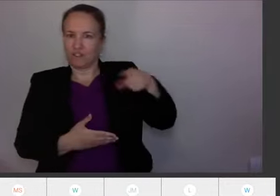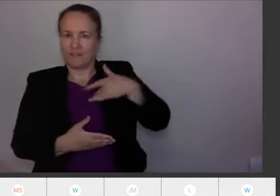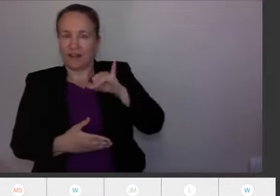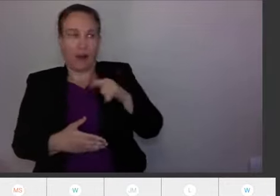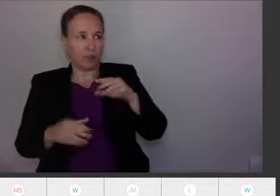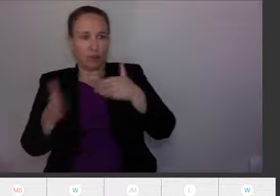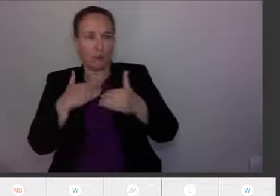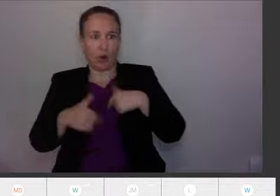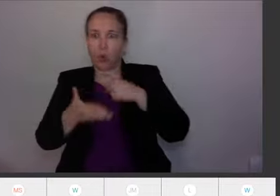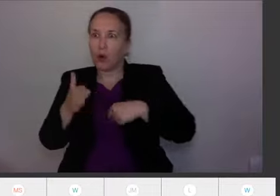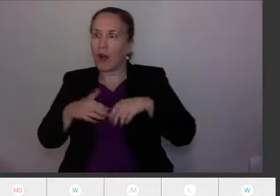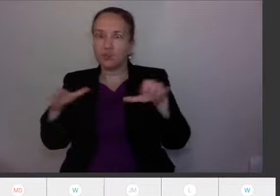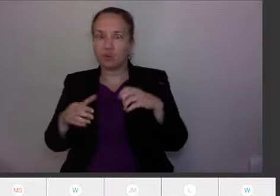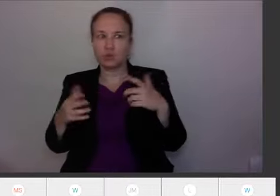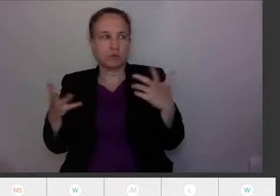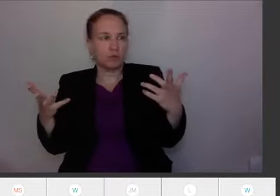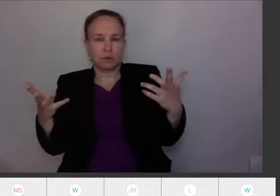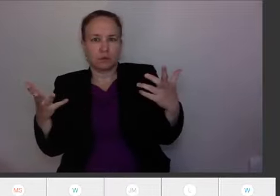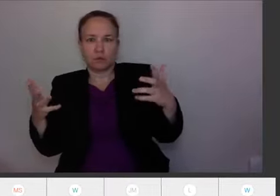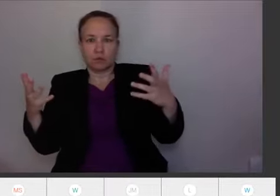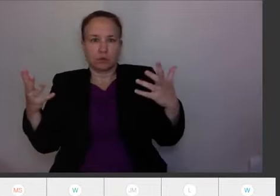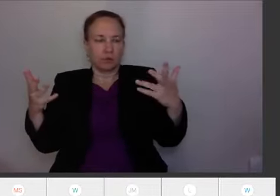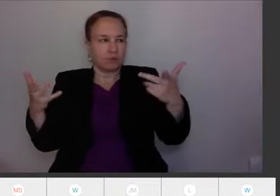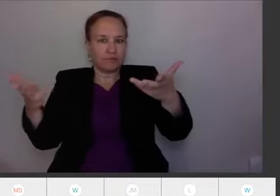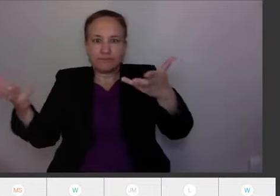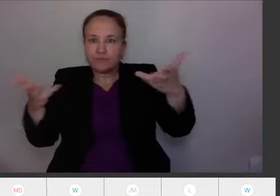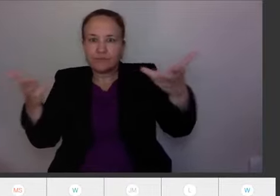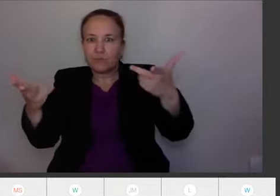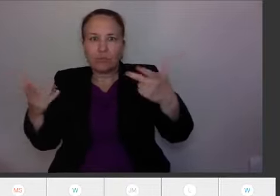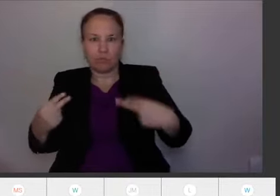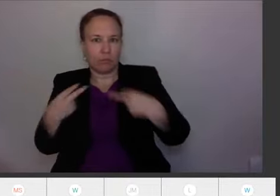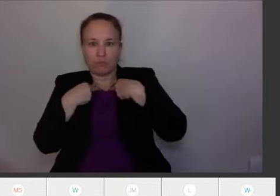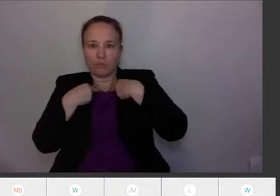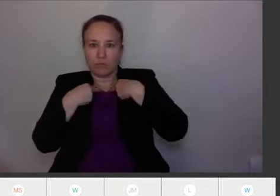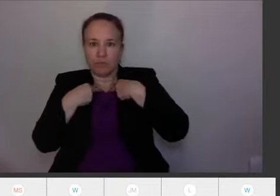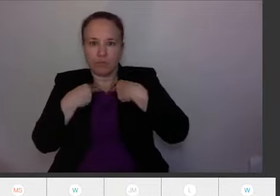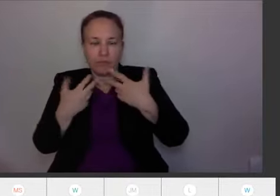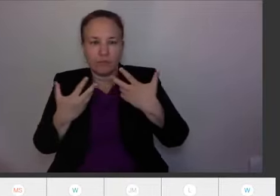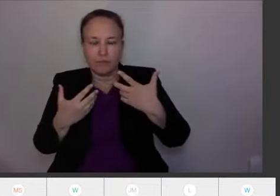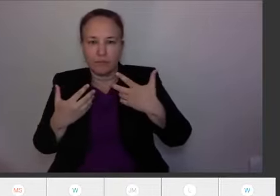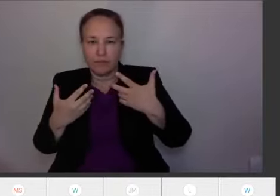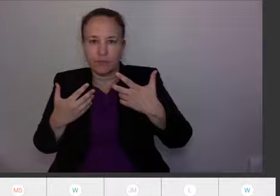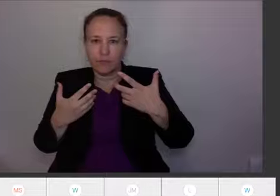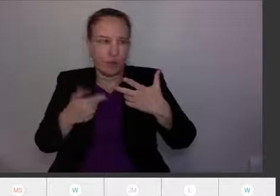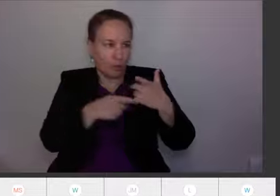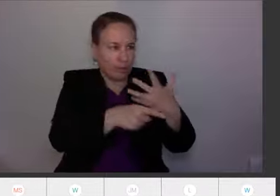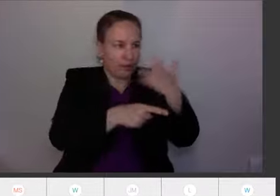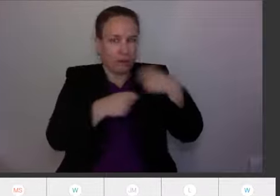by you know 40 percent half whatever of parents the community whatever